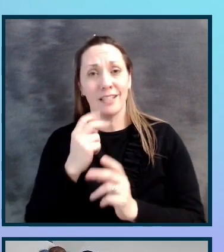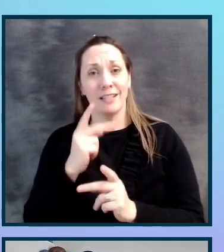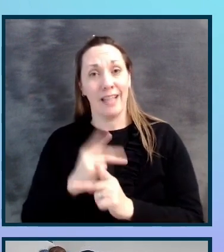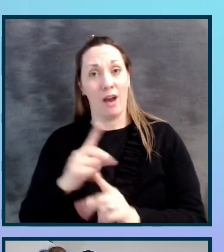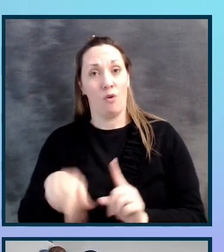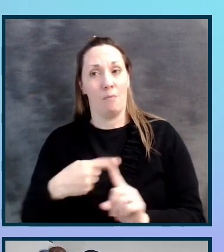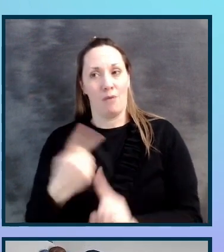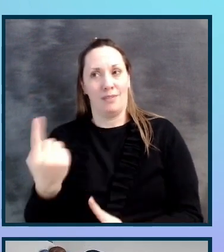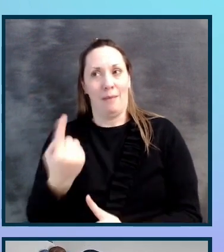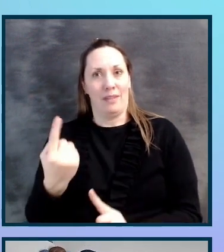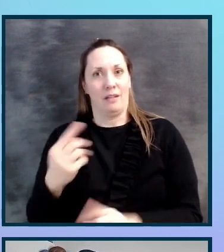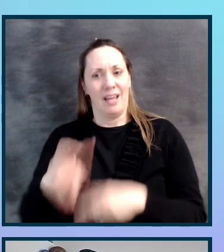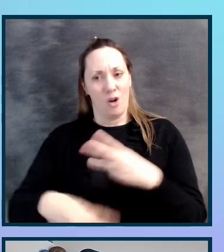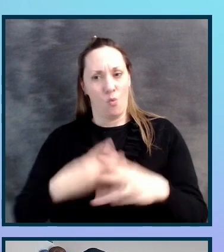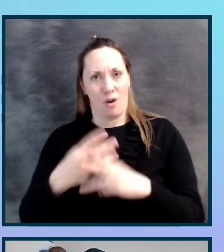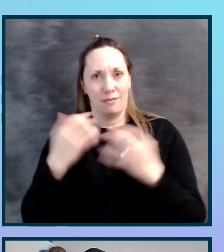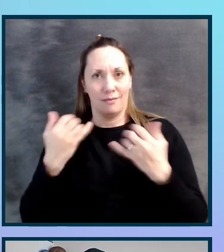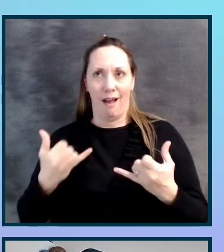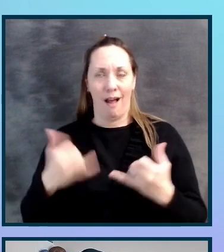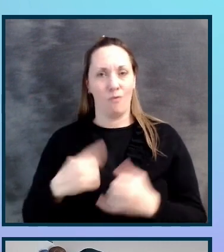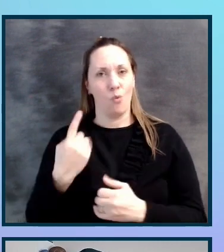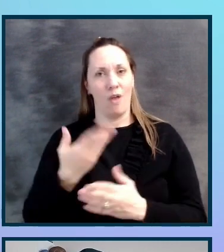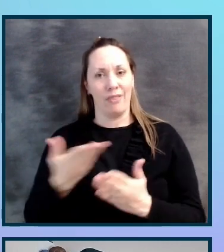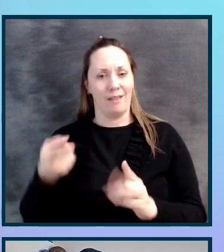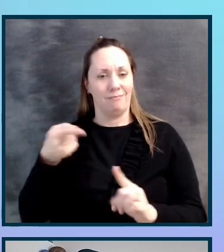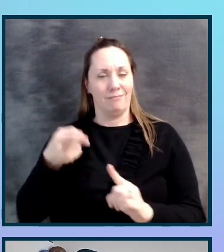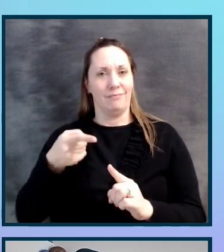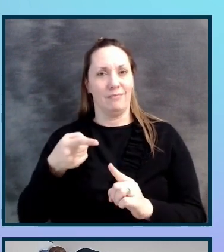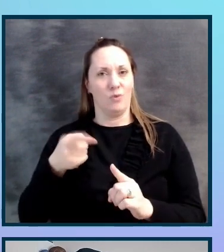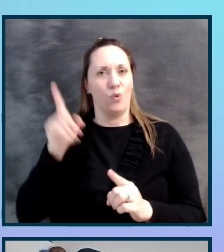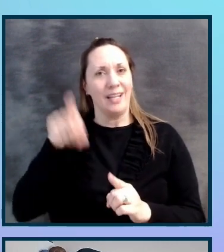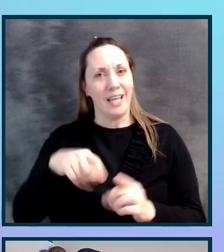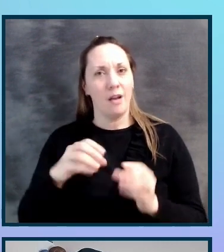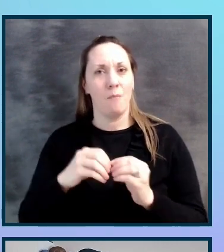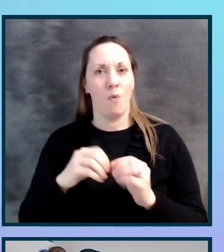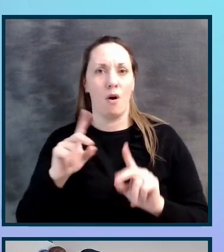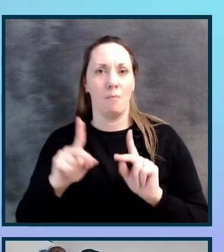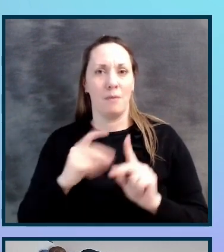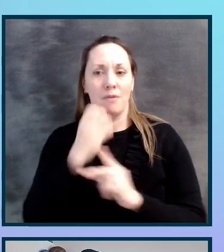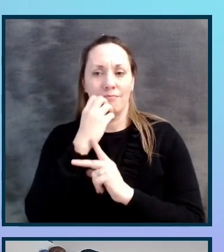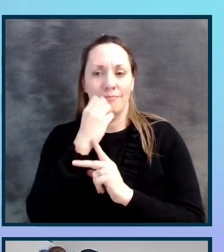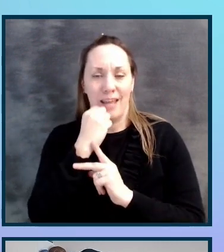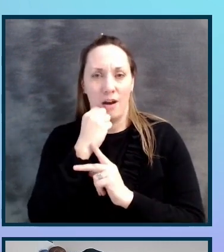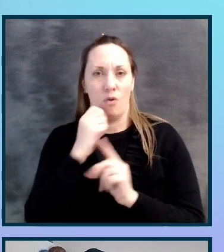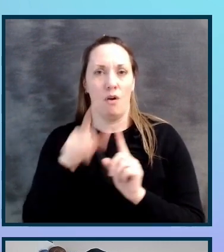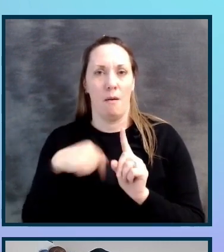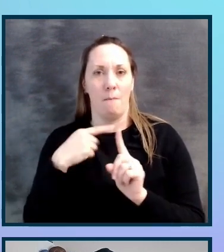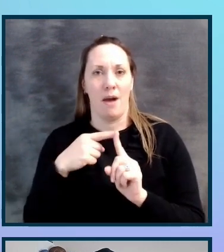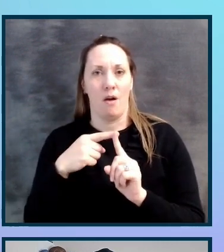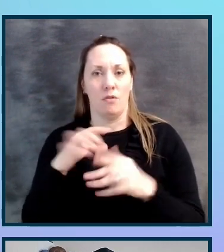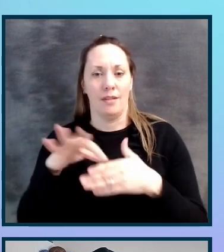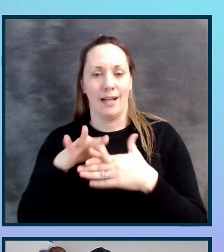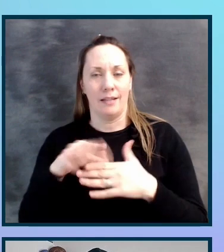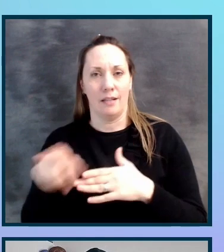In the world that we live in now, the one thing we need is more people that care about the content that they create and everybody and everything that it affects.